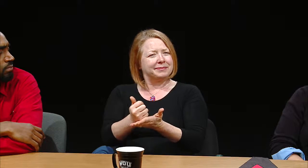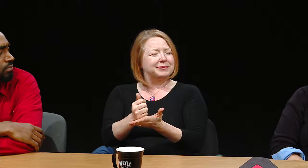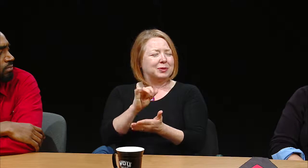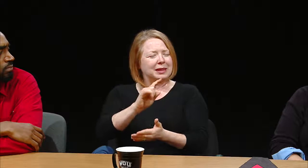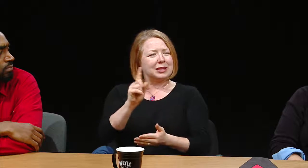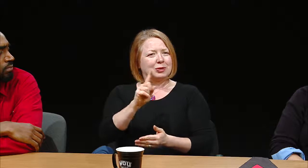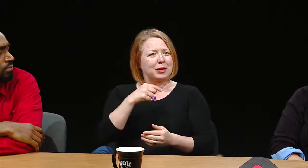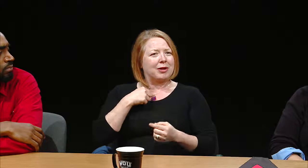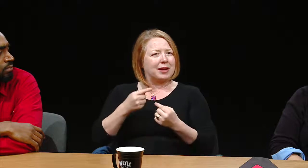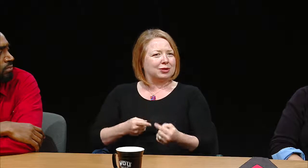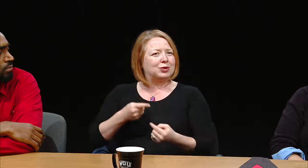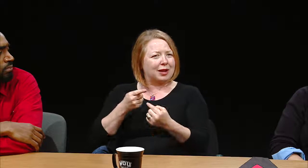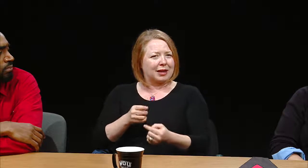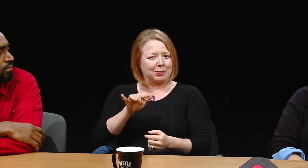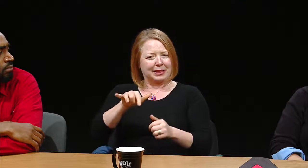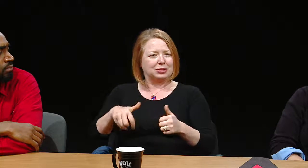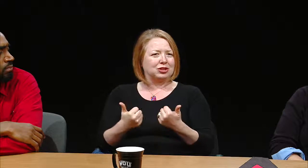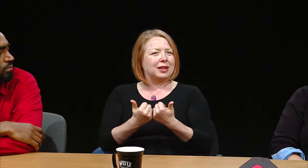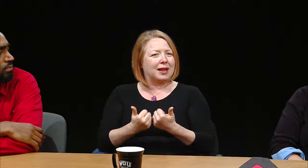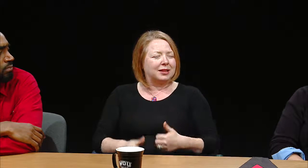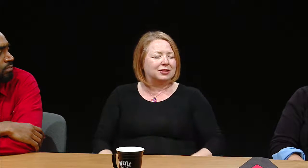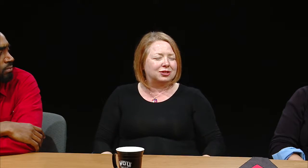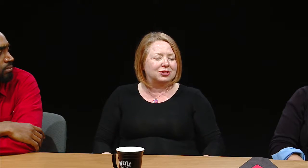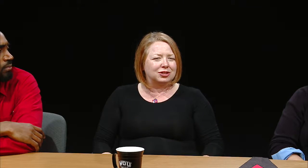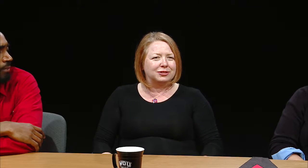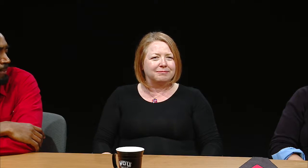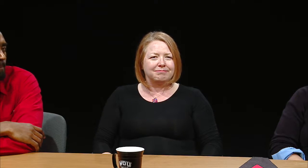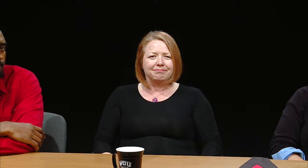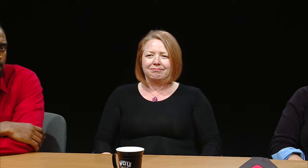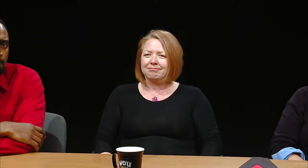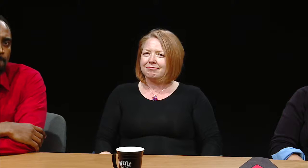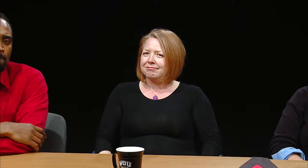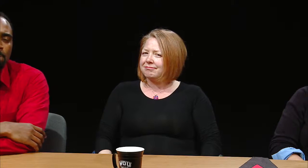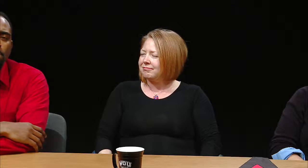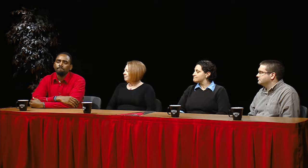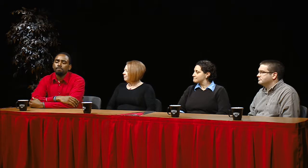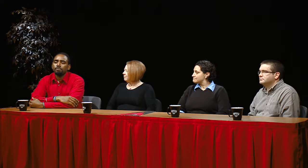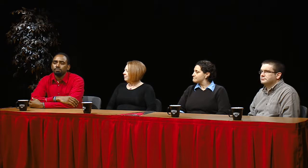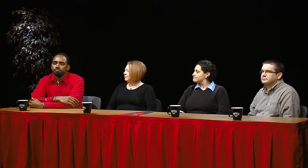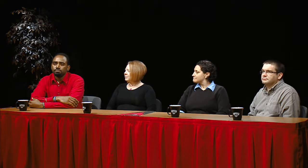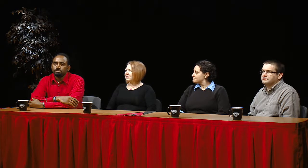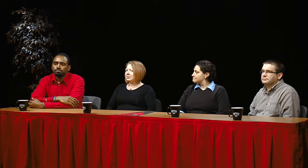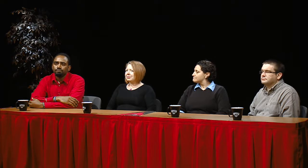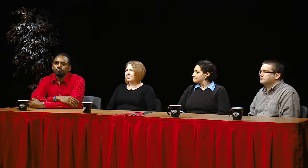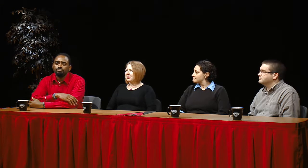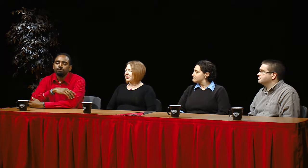You know, captioning just has been paramount for me. It's bridging the two worlds.